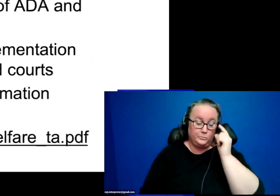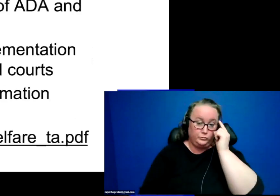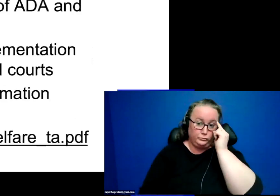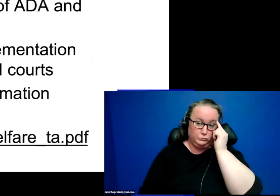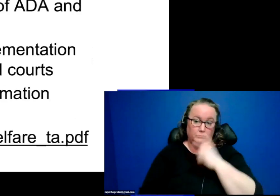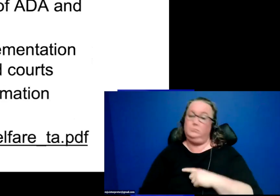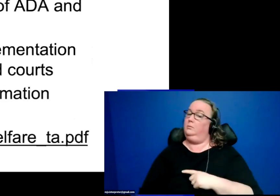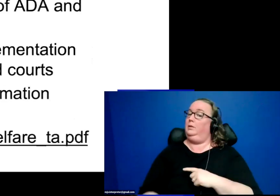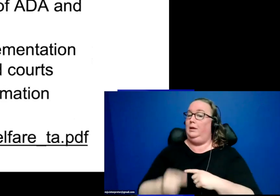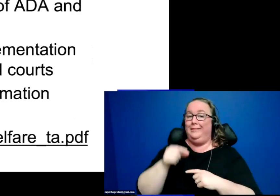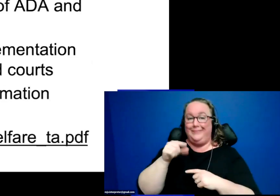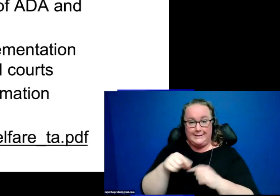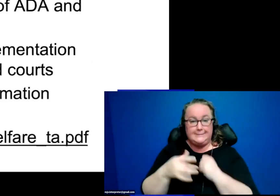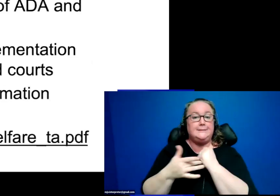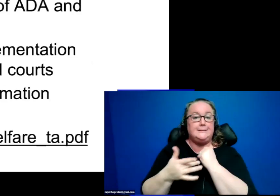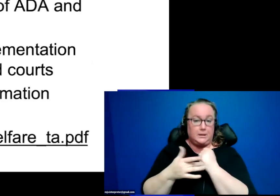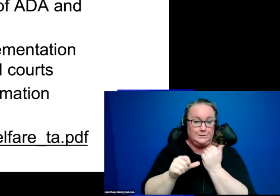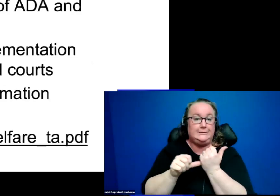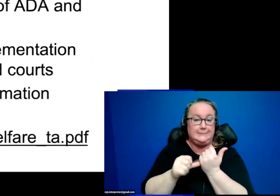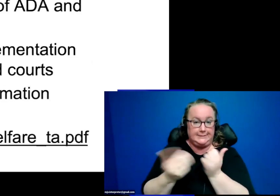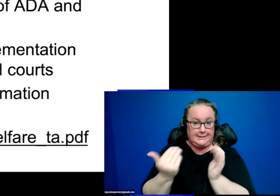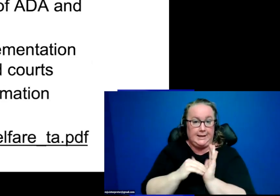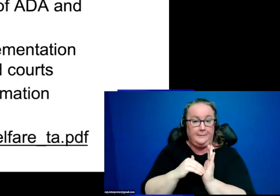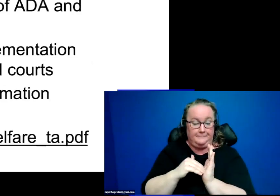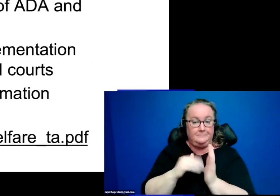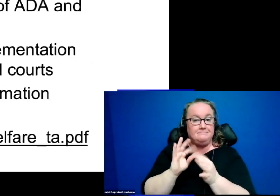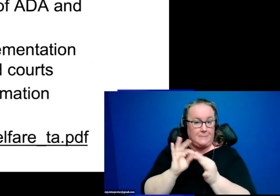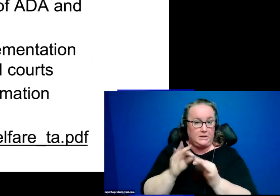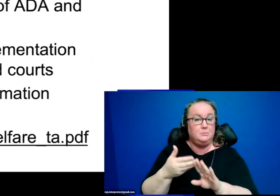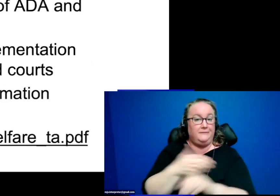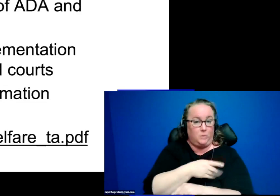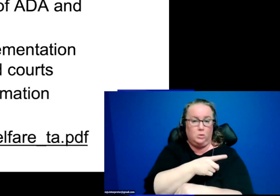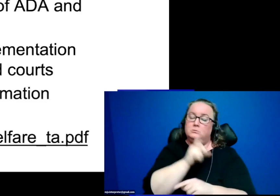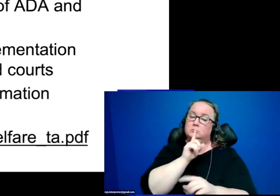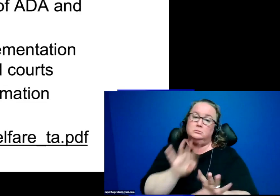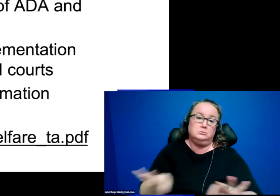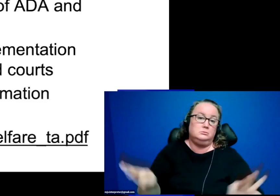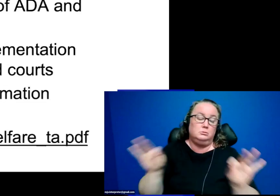the technical assistance I mentioned earlier, really important document for all lawyers